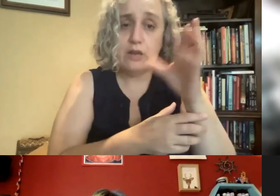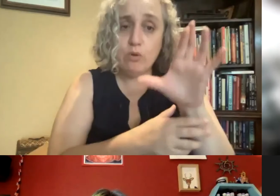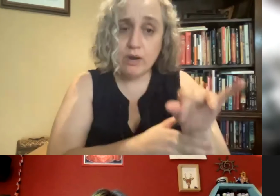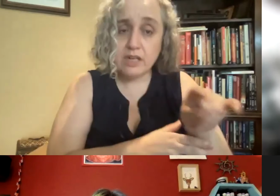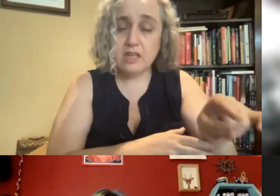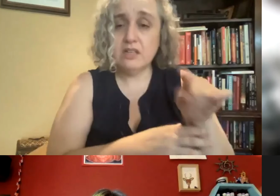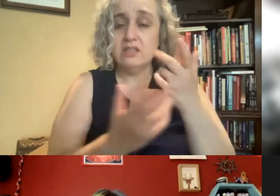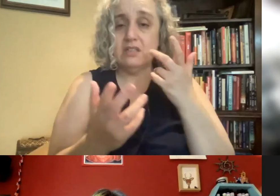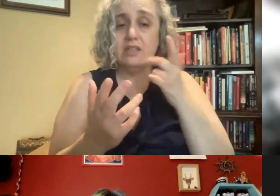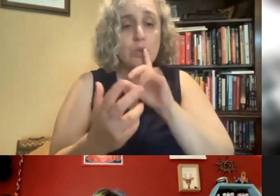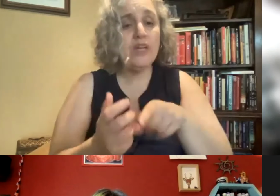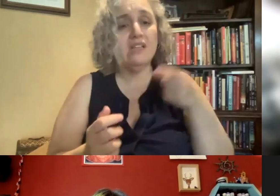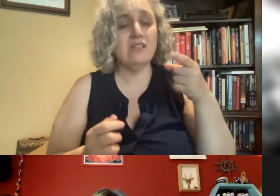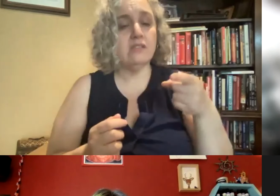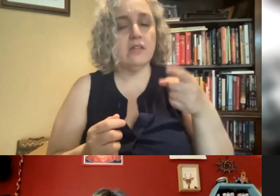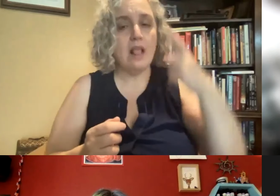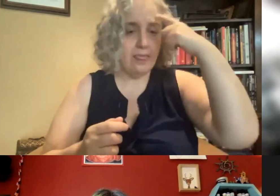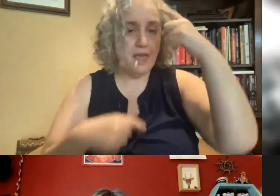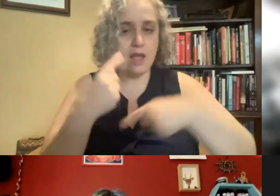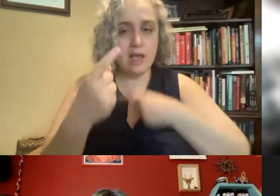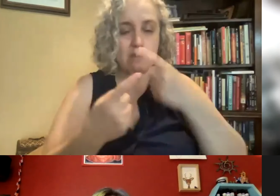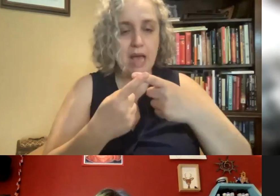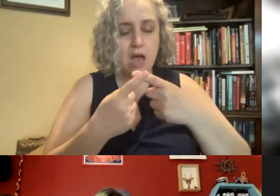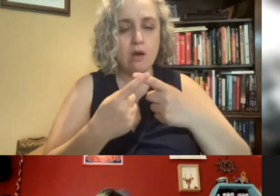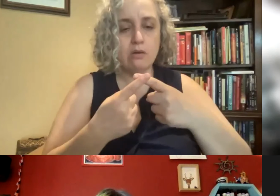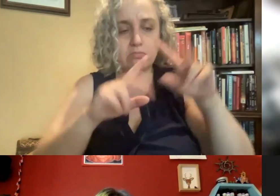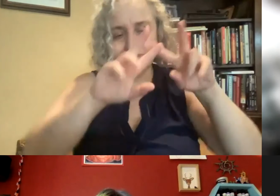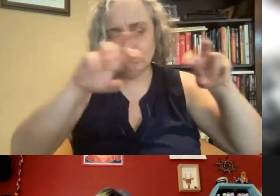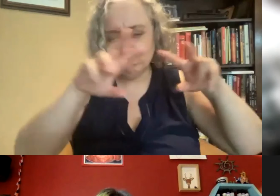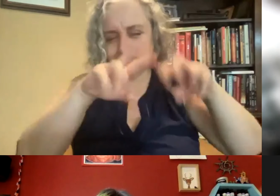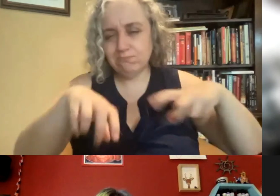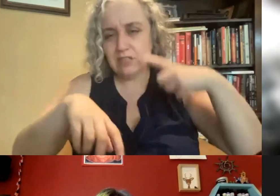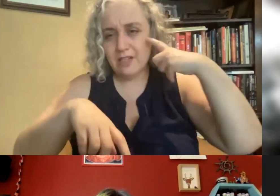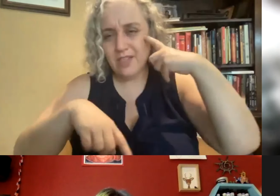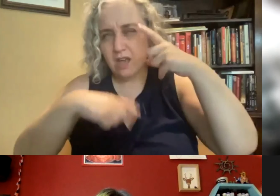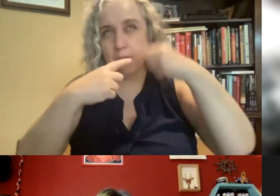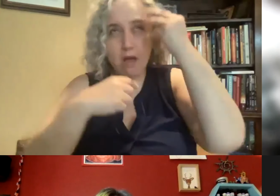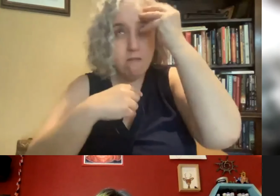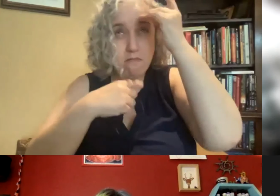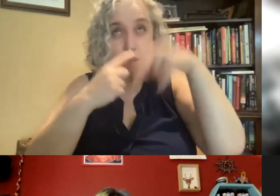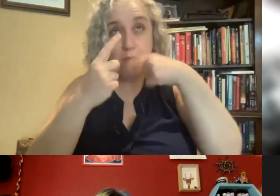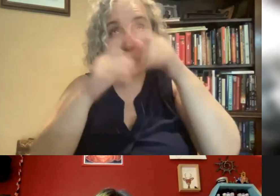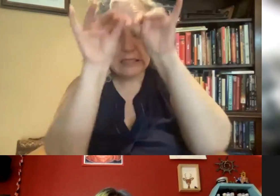We need to think long and hard about the systems that we have.